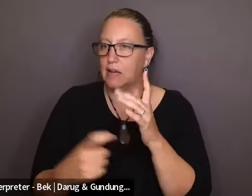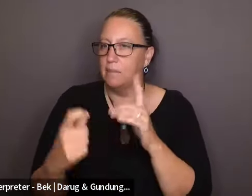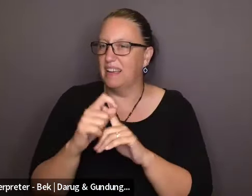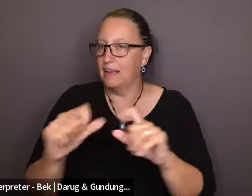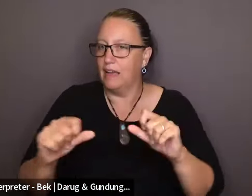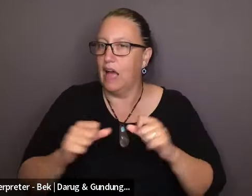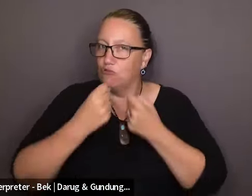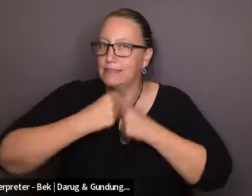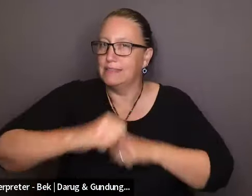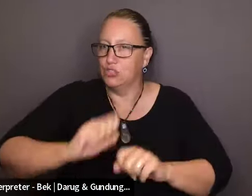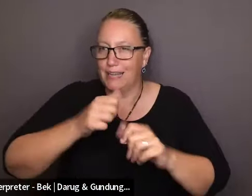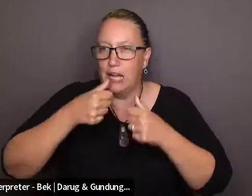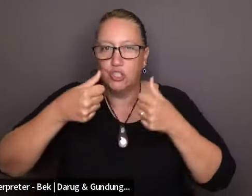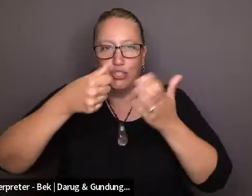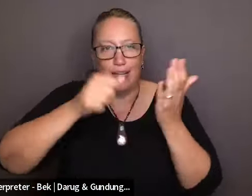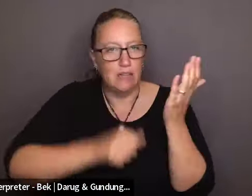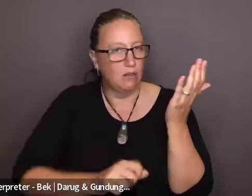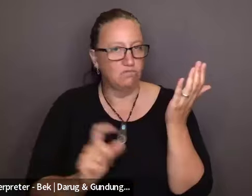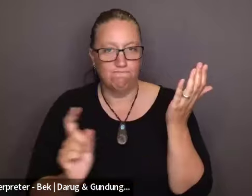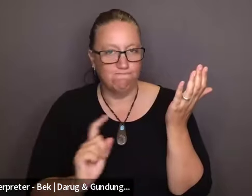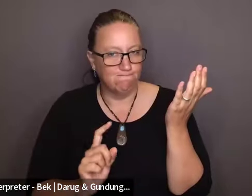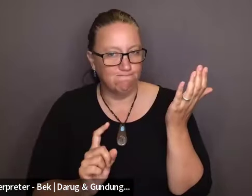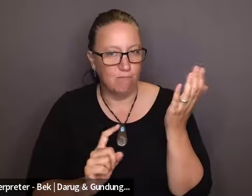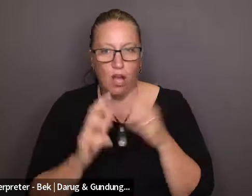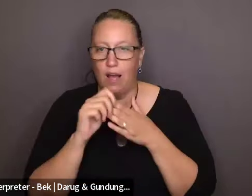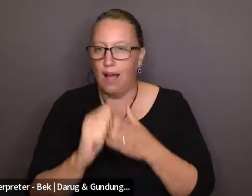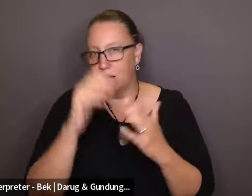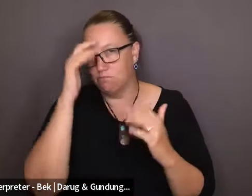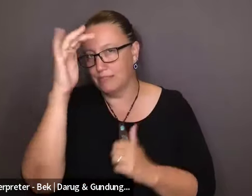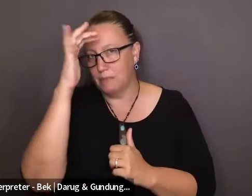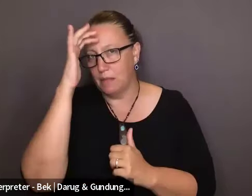you